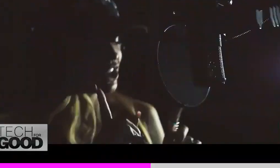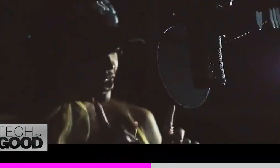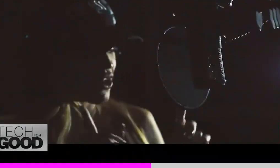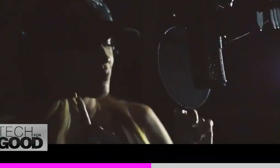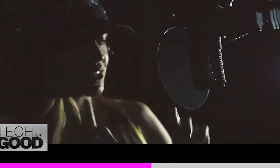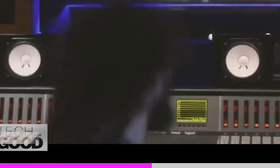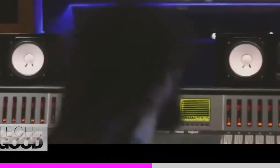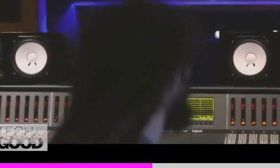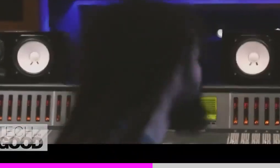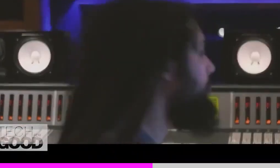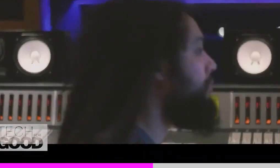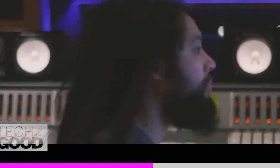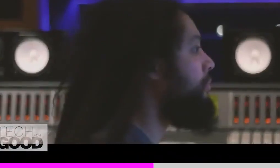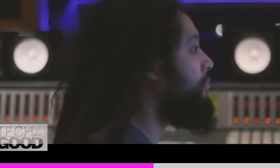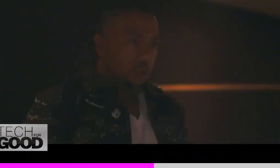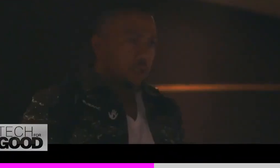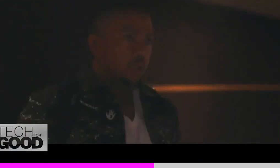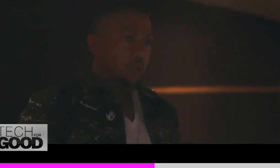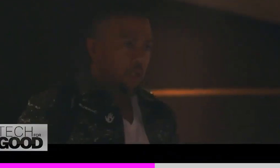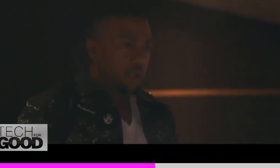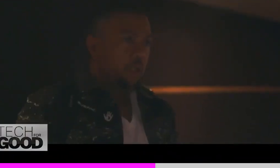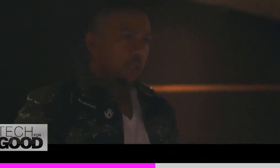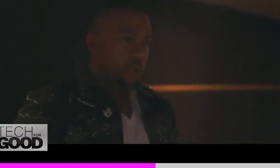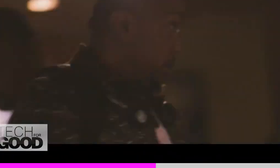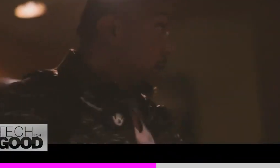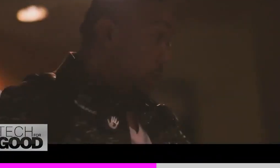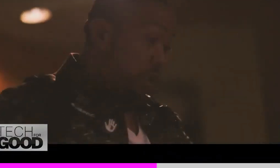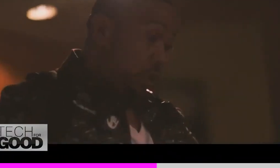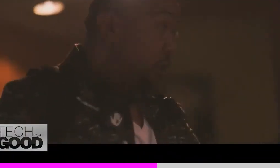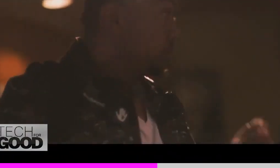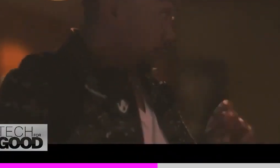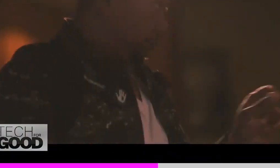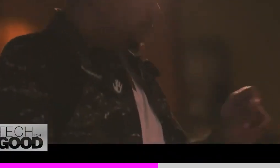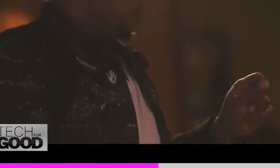appreciate their art at a deeper level. Like DJ